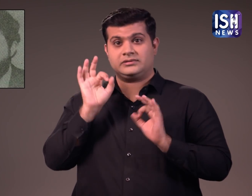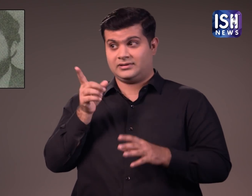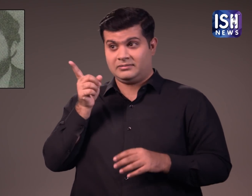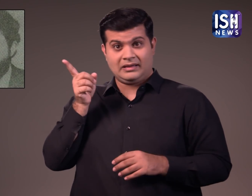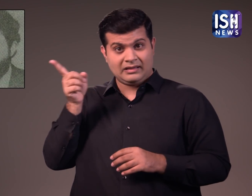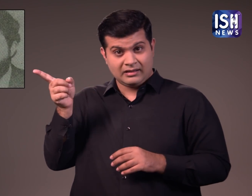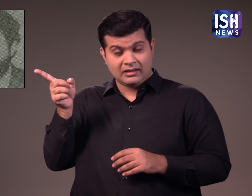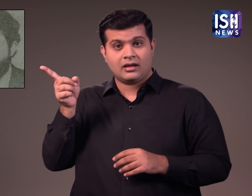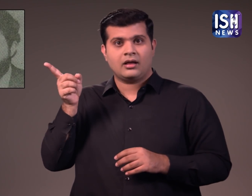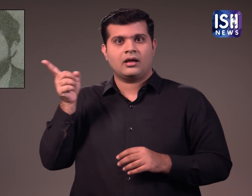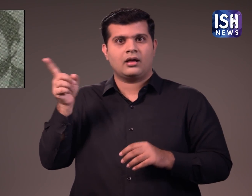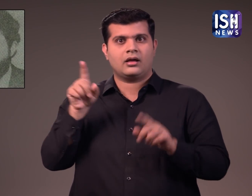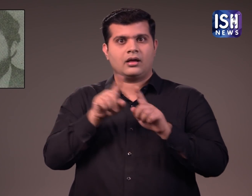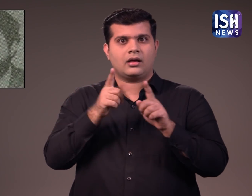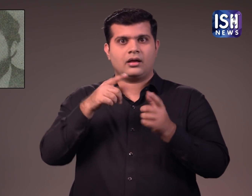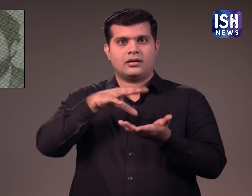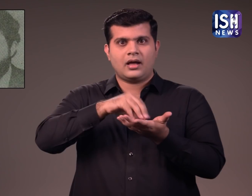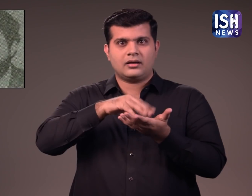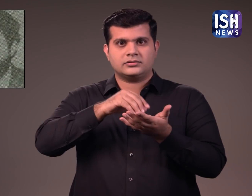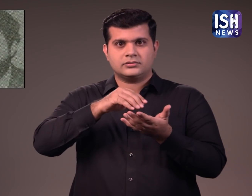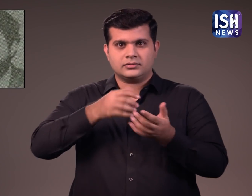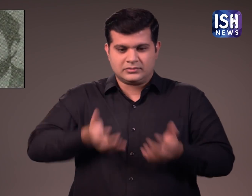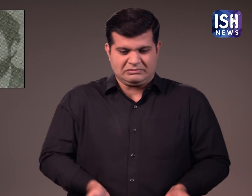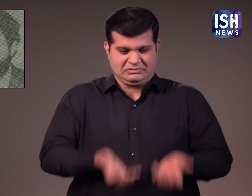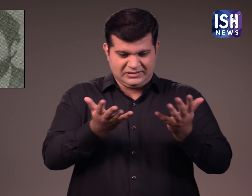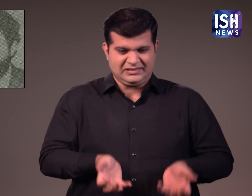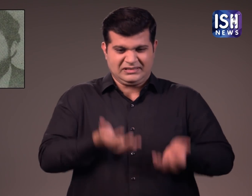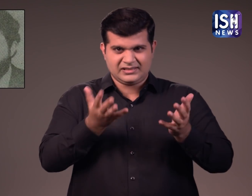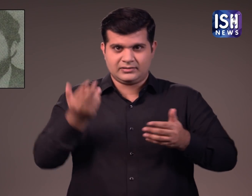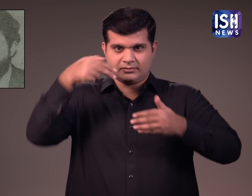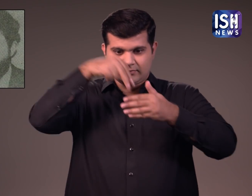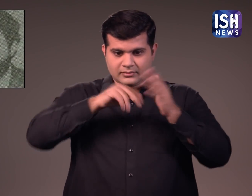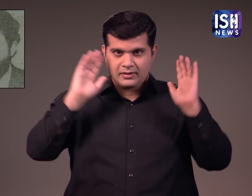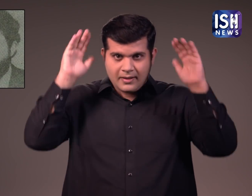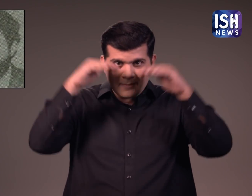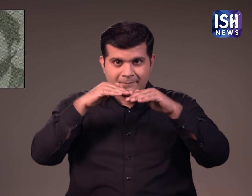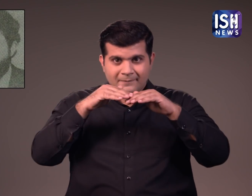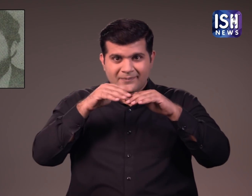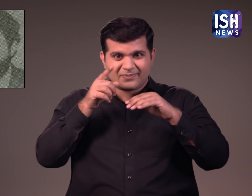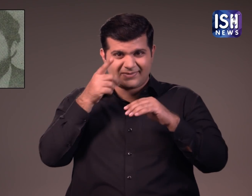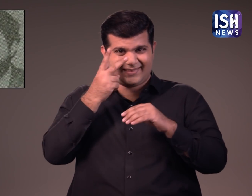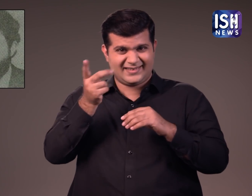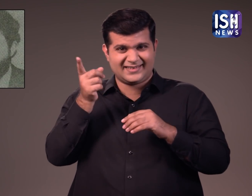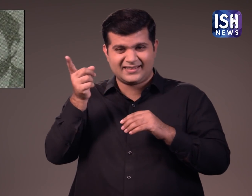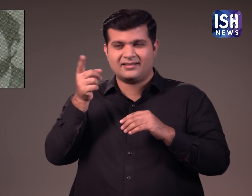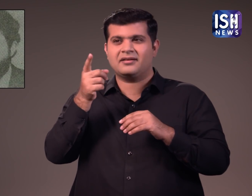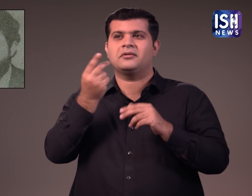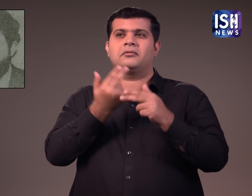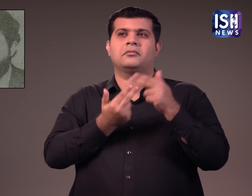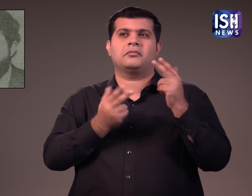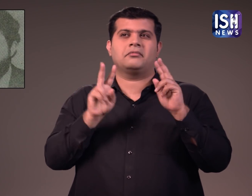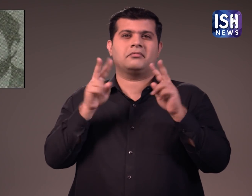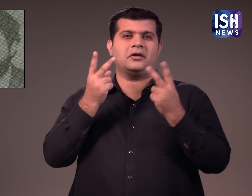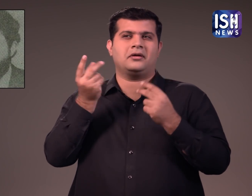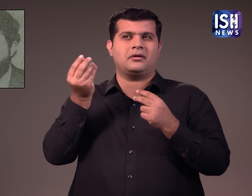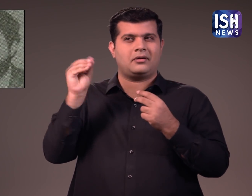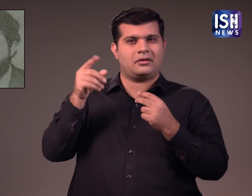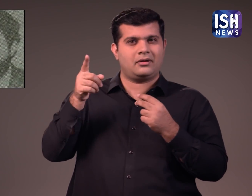and who hid in the rice container. You may have thought that this part was added by the filmmaker.